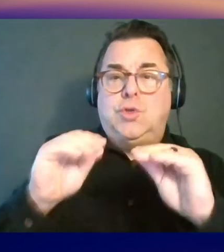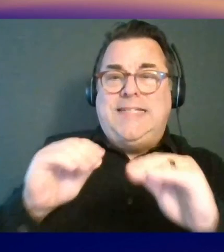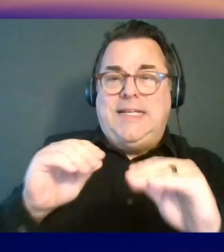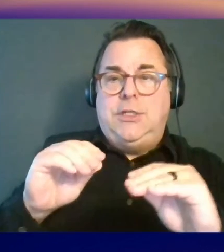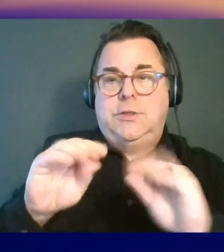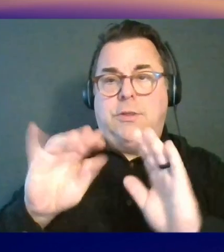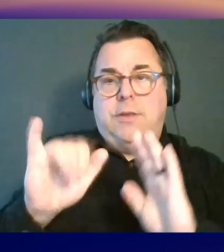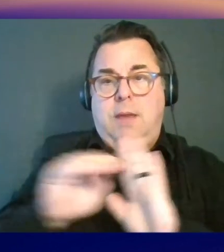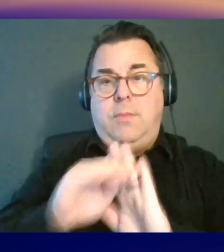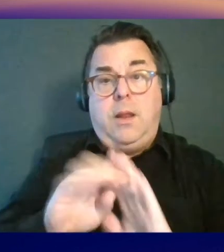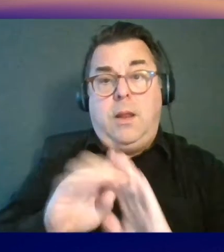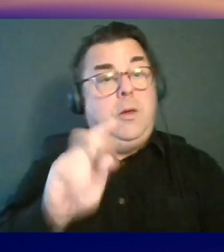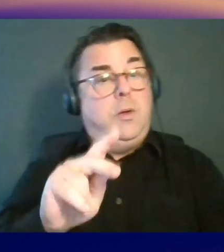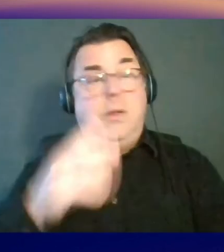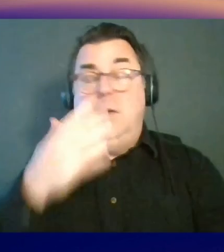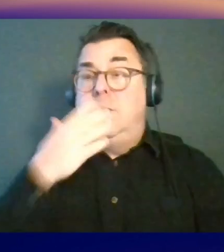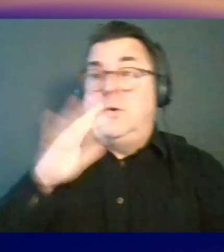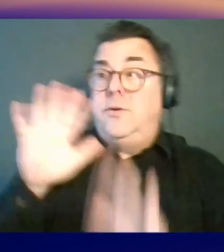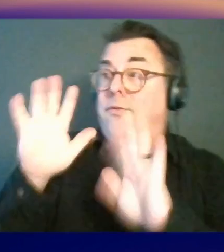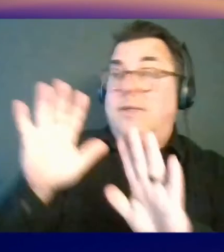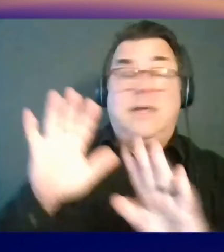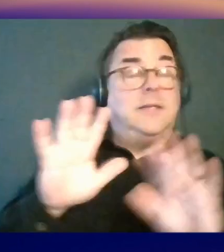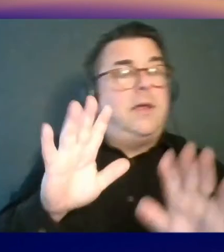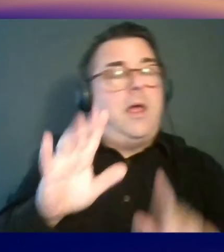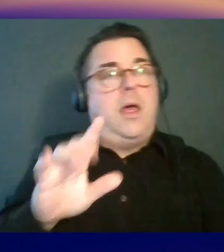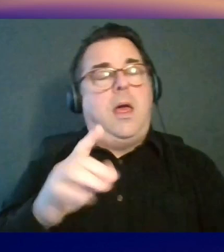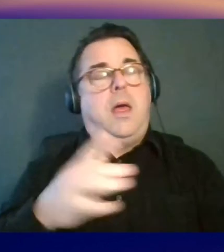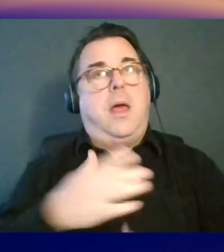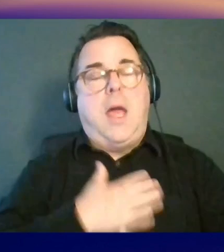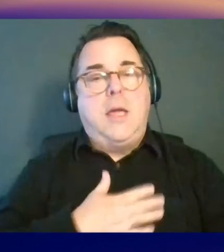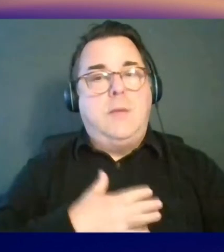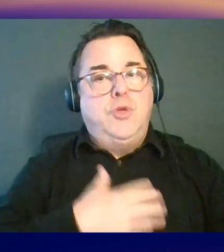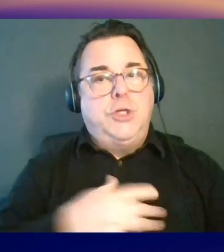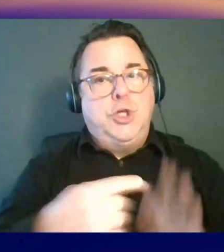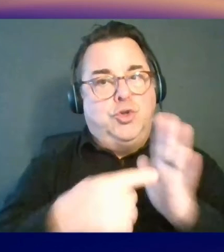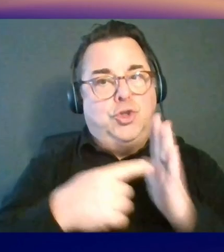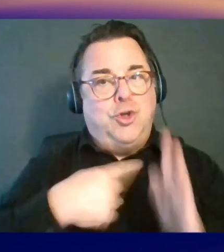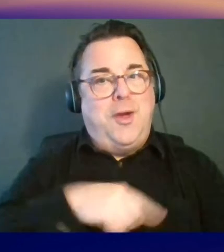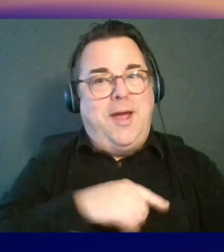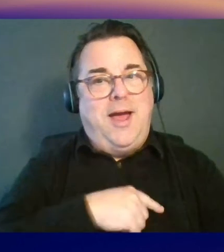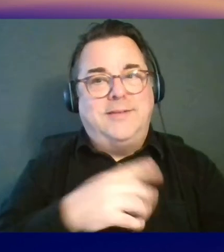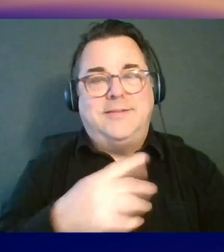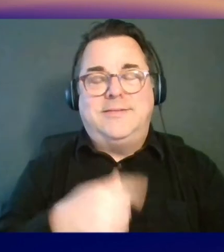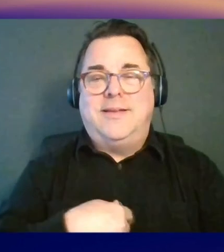Awesome. - Yeah, that's fantastic. I really, I really appreciate the demo and I think the use- You're Welcome. cases are on point.